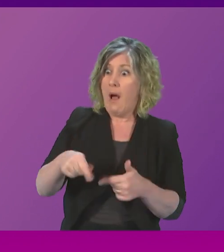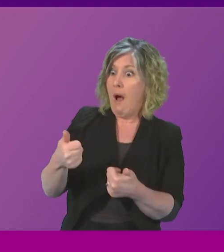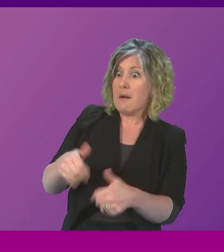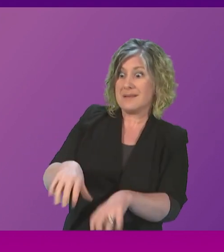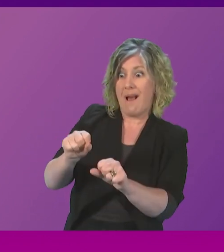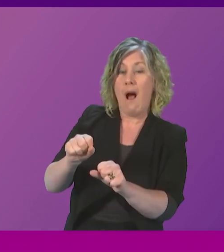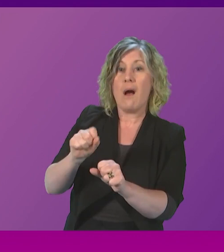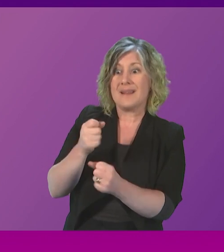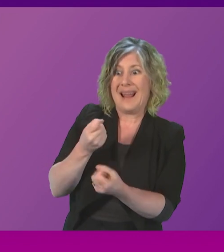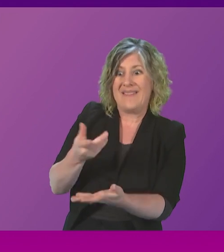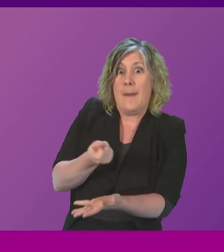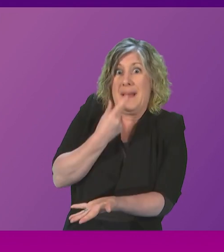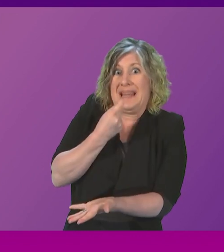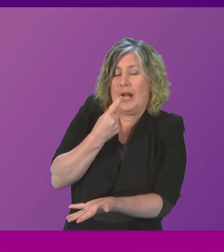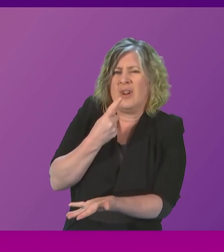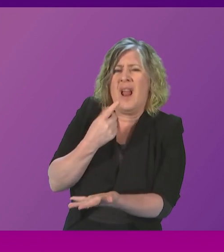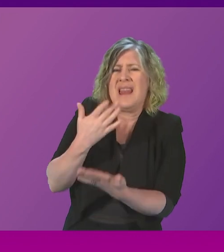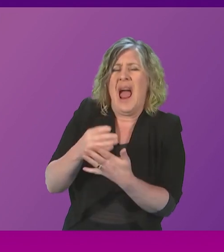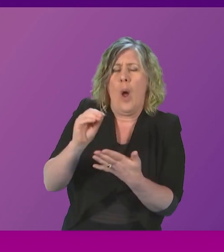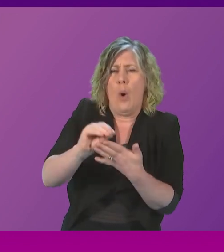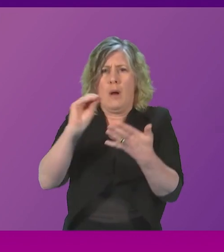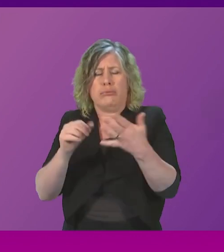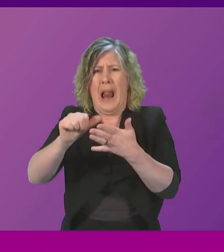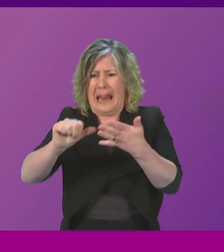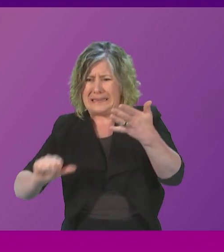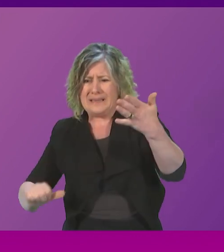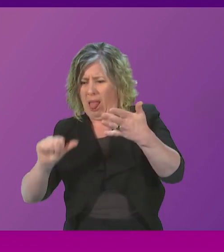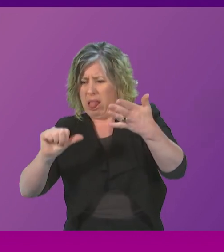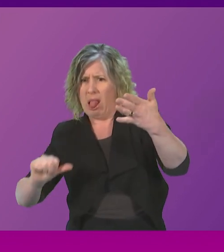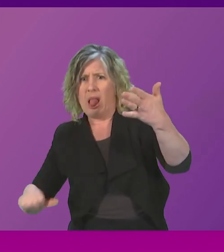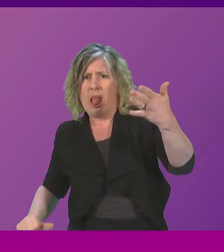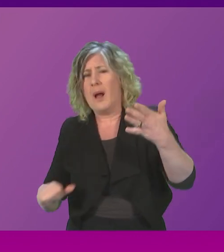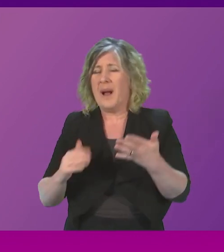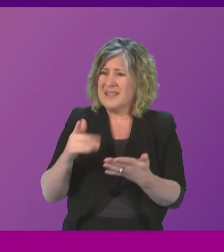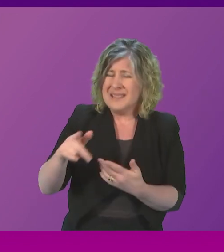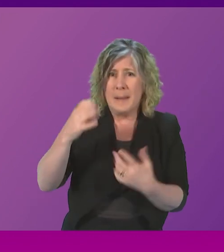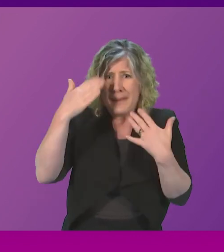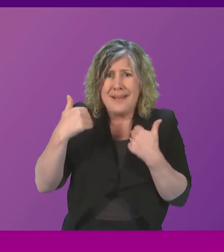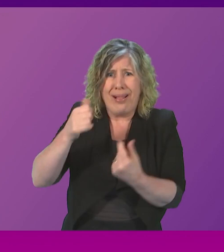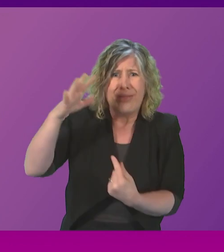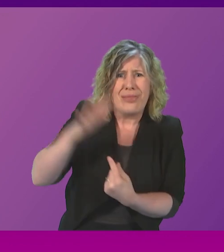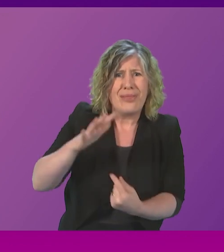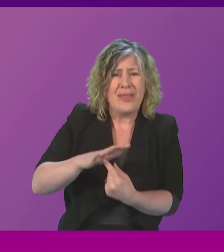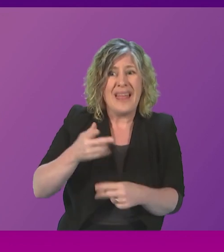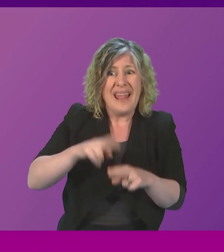the back of the queue, especially when it’s a matter of mental health, and I really fear what further delay will mean for him.